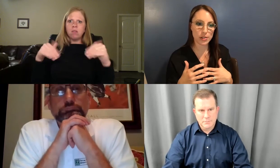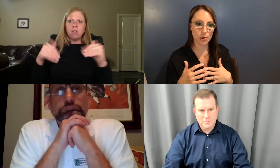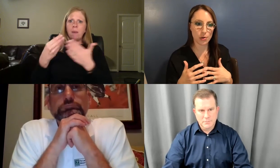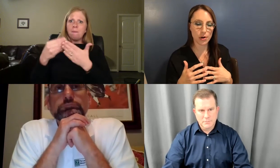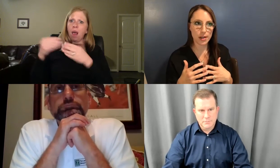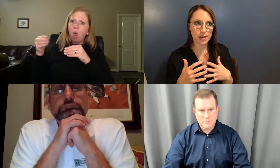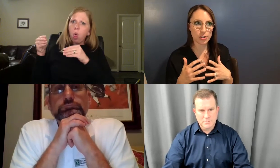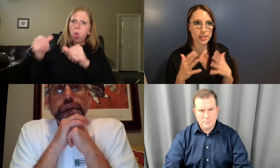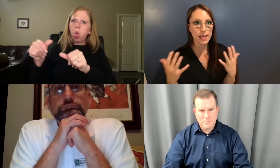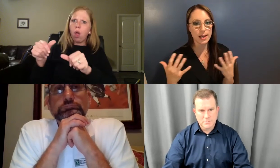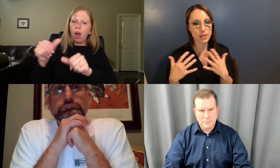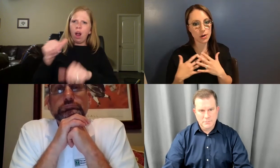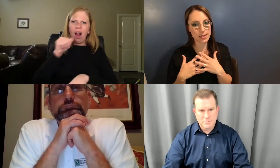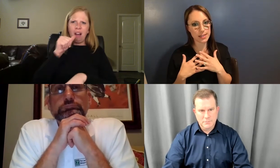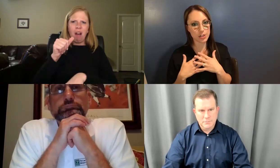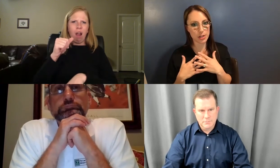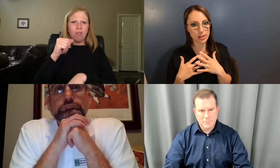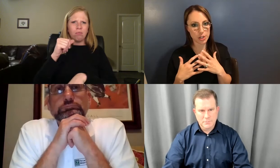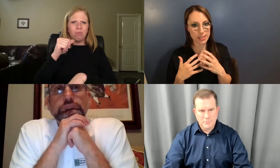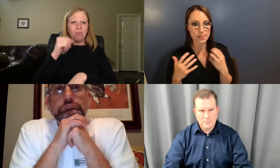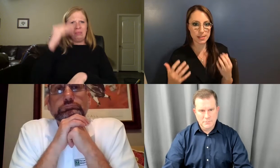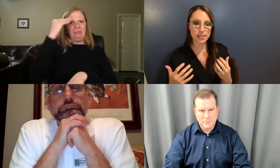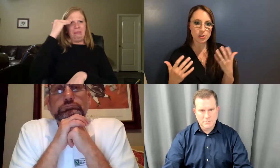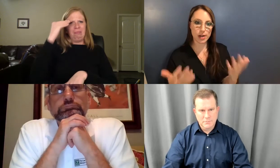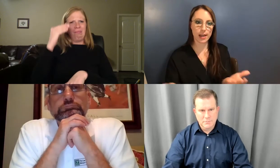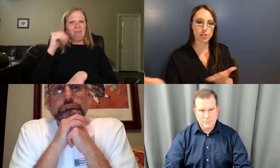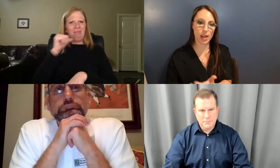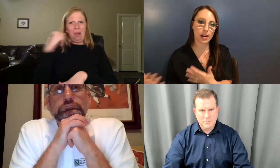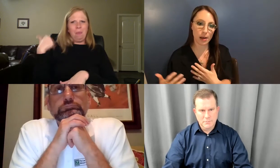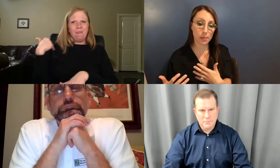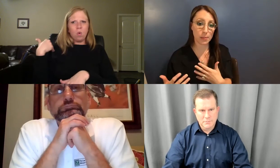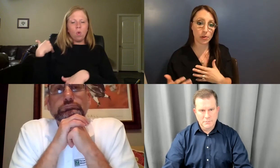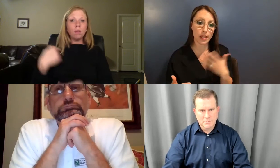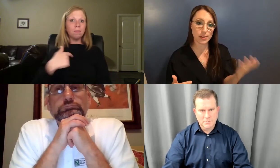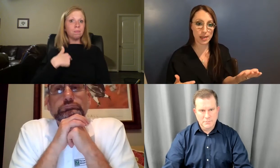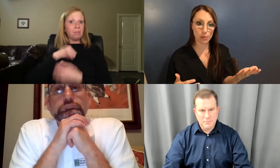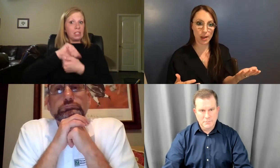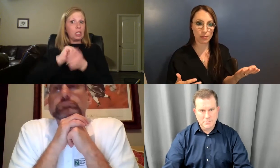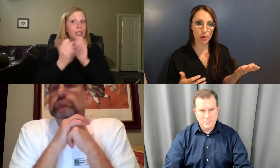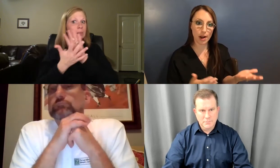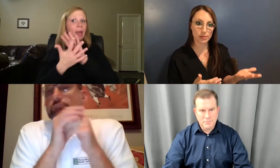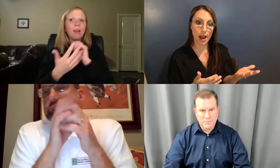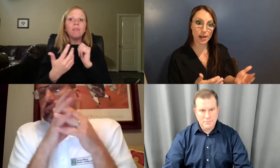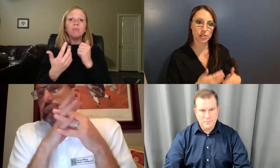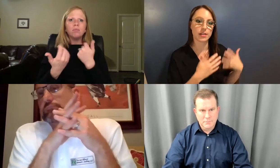So just thinking as an organization, Adjacent Space is trying to educate a lot of people, like we said, we have proactive action